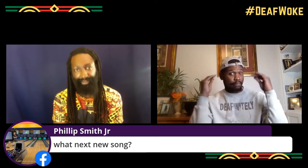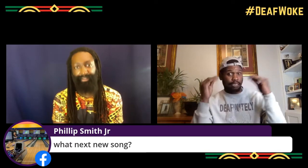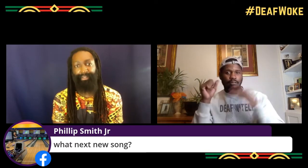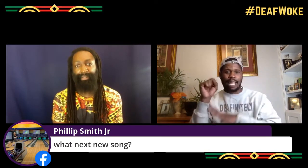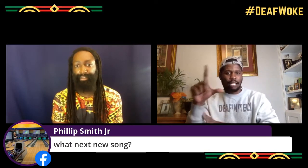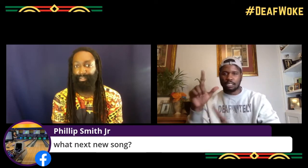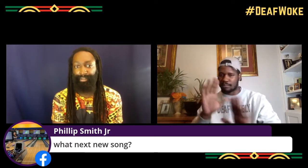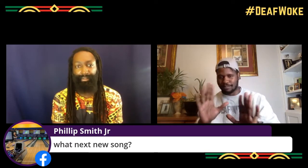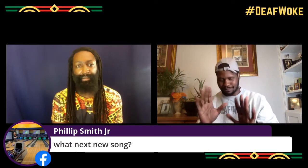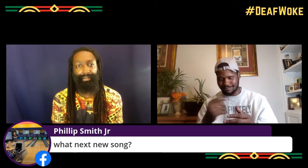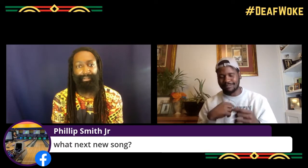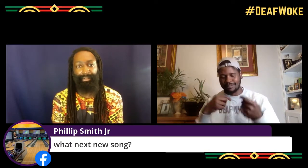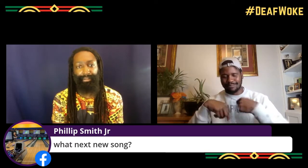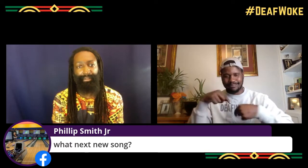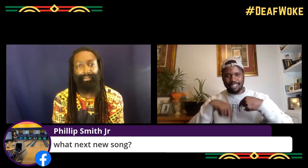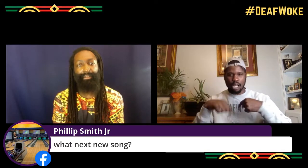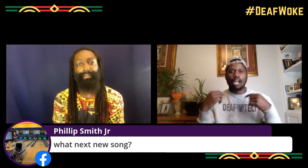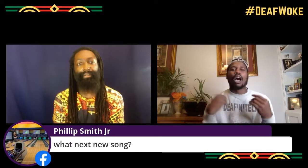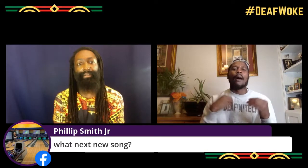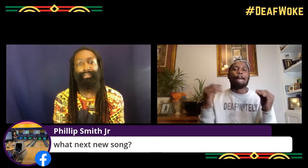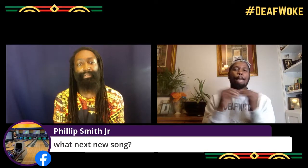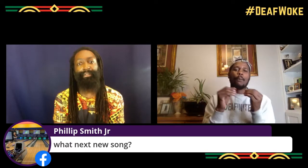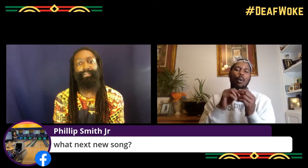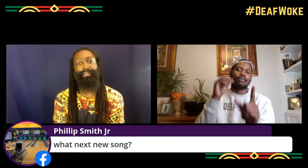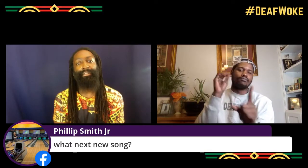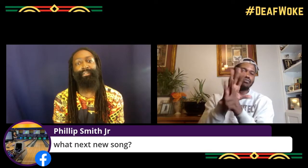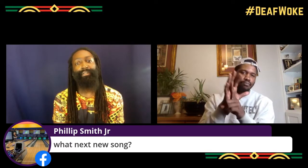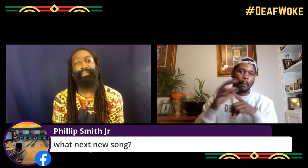Now I'm more kind of teaching ASL or let me back up, let me back up.